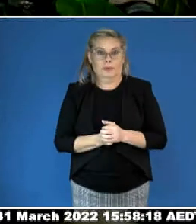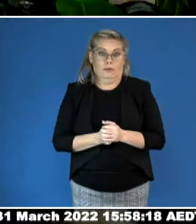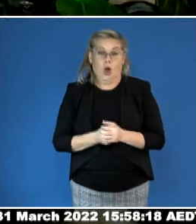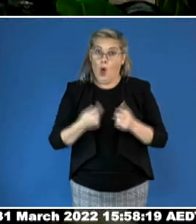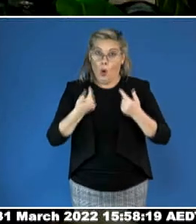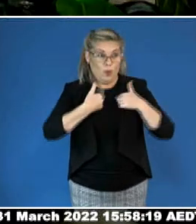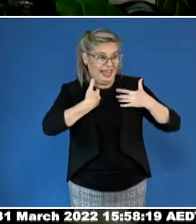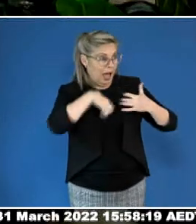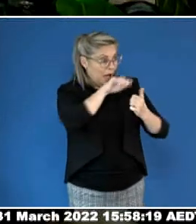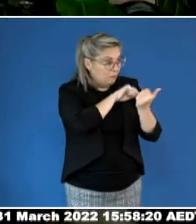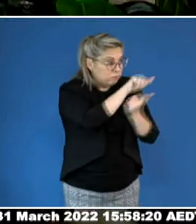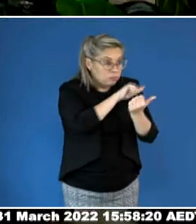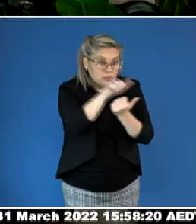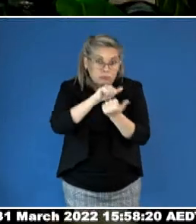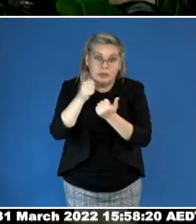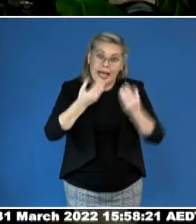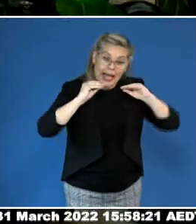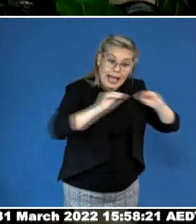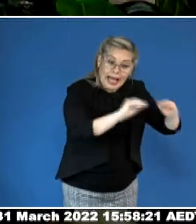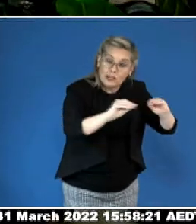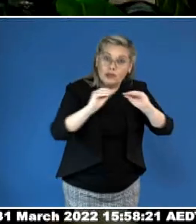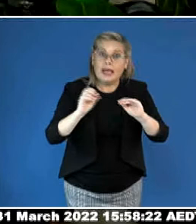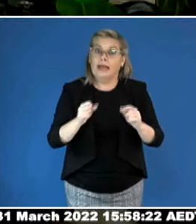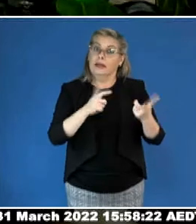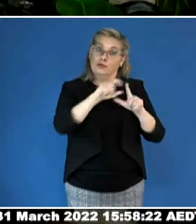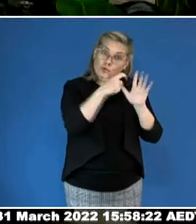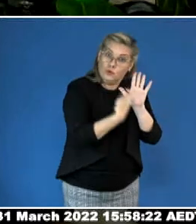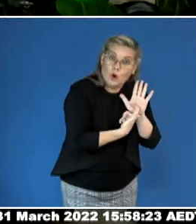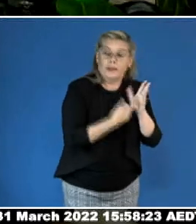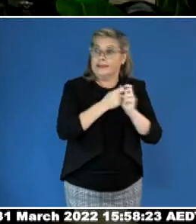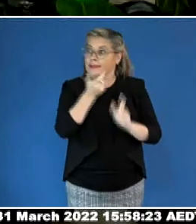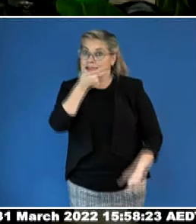and professionals, on what autism so often looks like in gender diverse and autistic